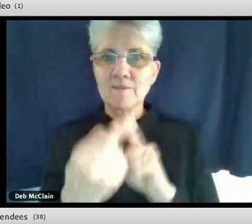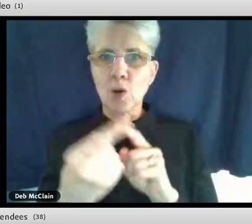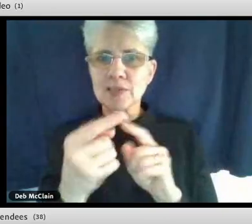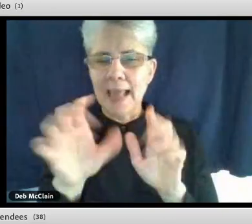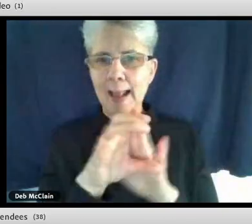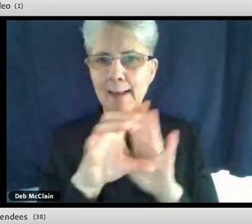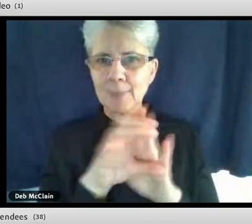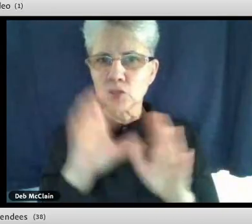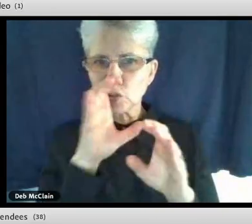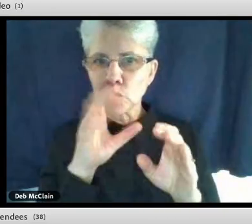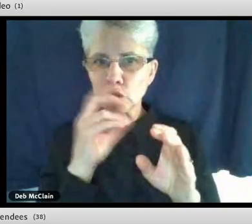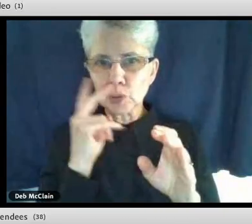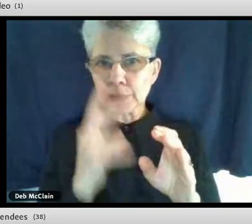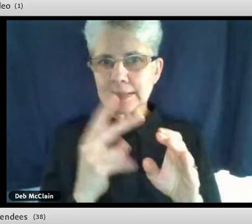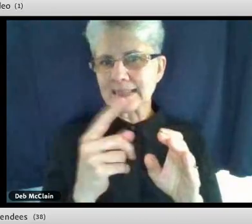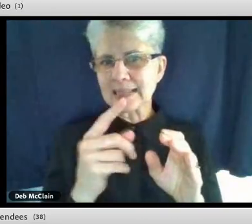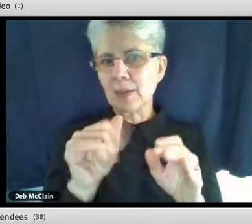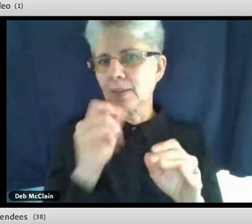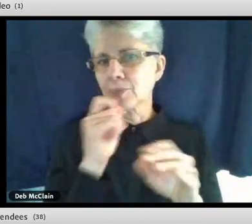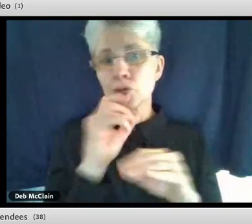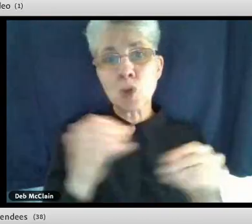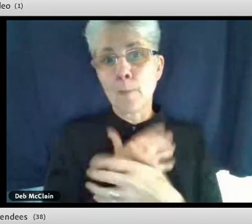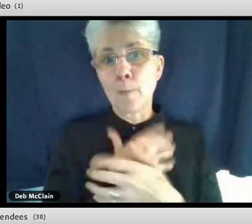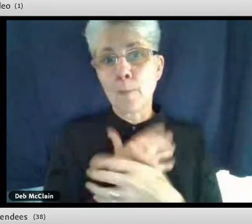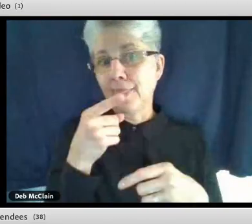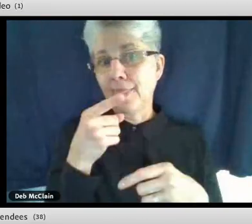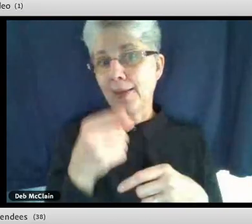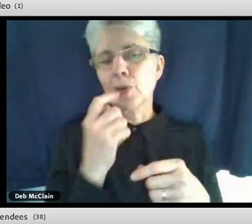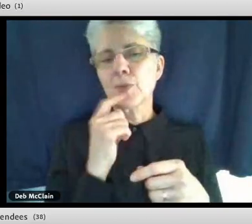and you can reverse-image search them, and you can see that in some of these clips,